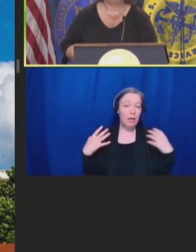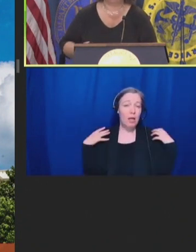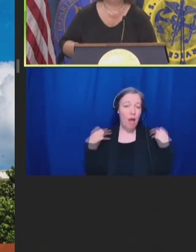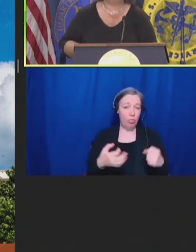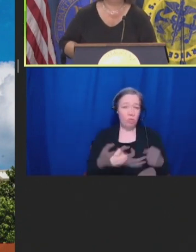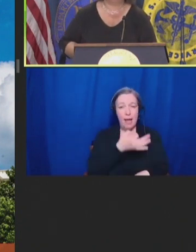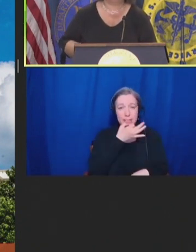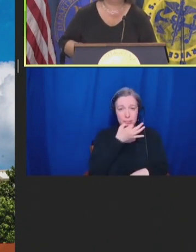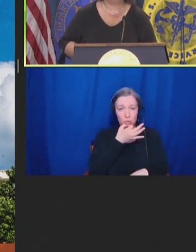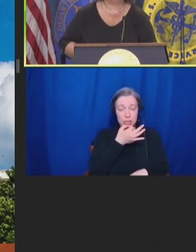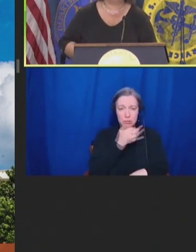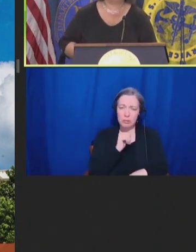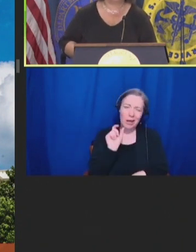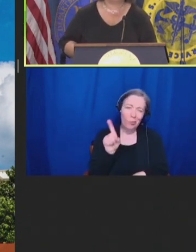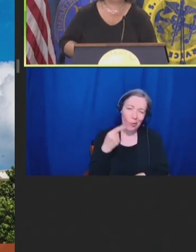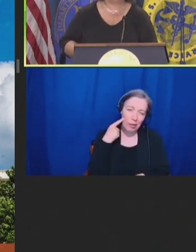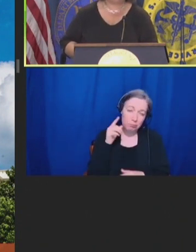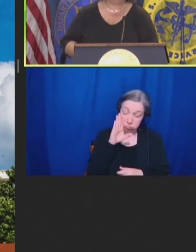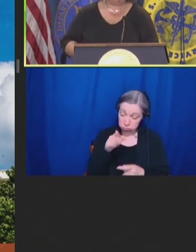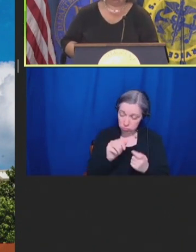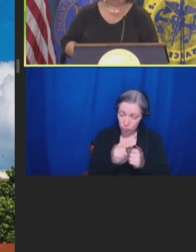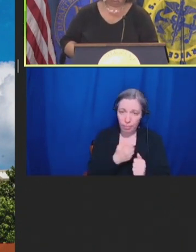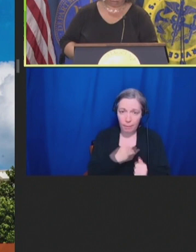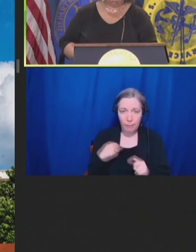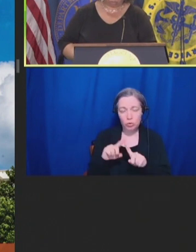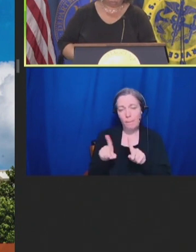only to our members, but then also, so they can provide it to their elected officials.